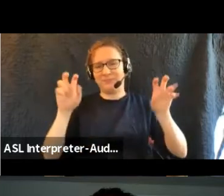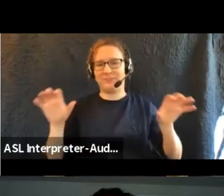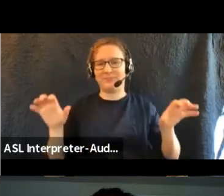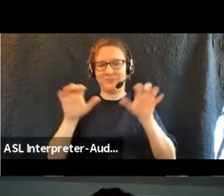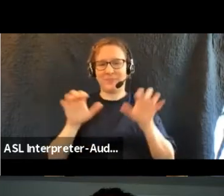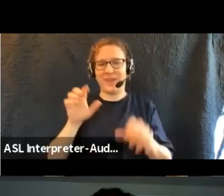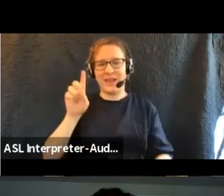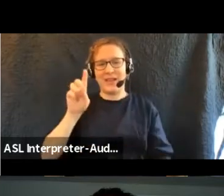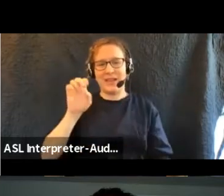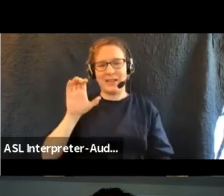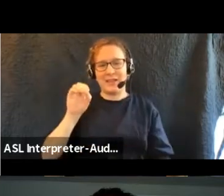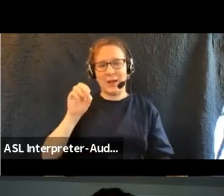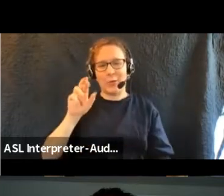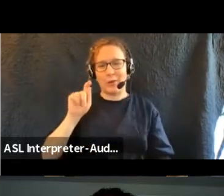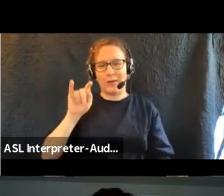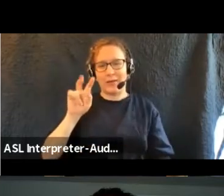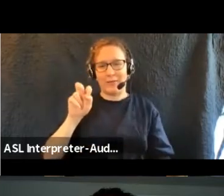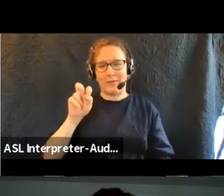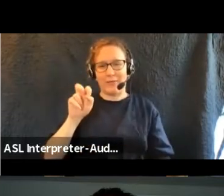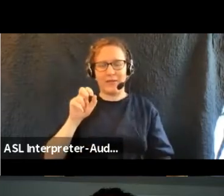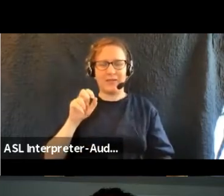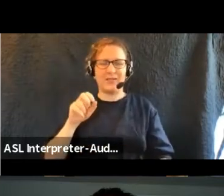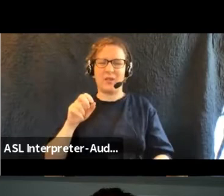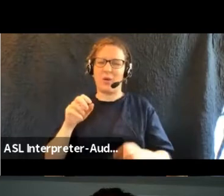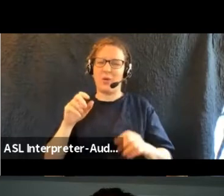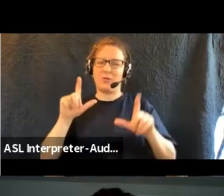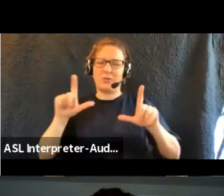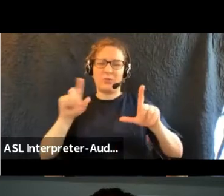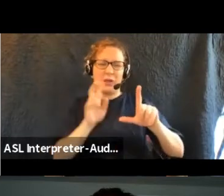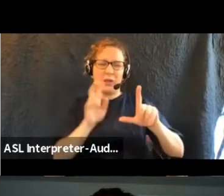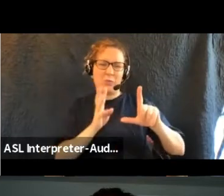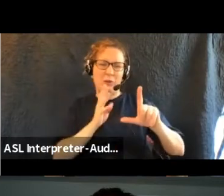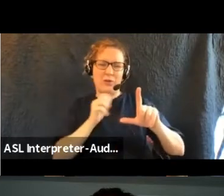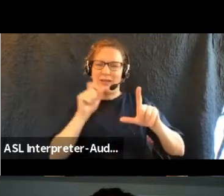that a screen reader read it every single time it comes up so just think critically